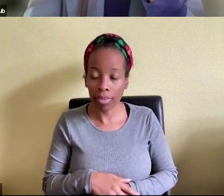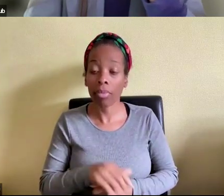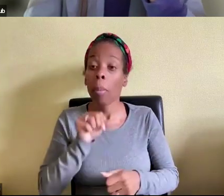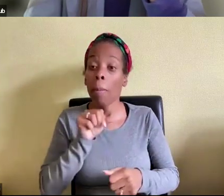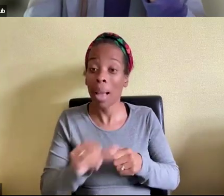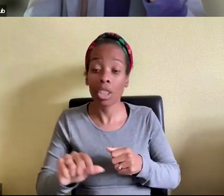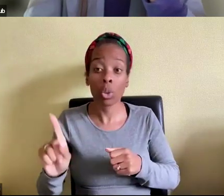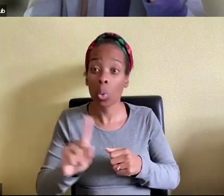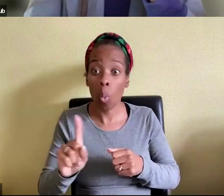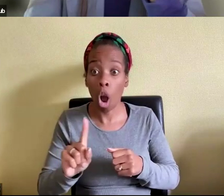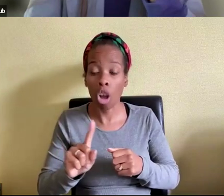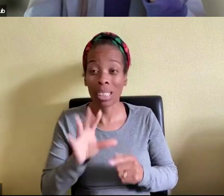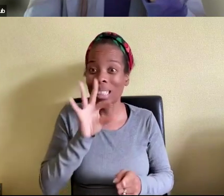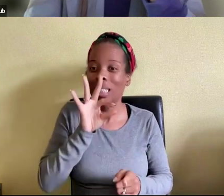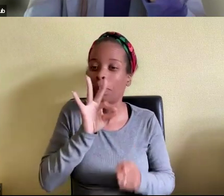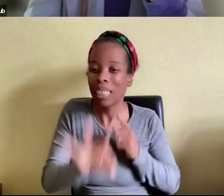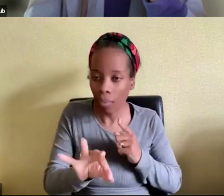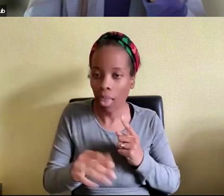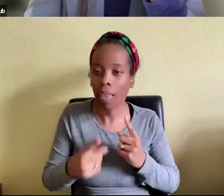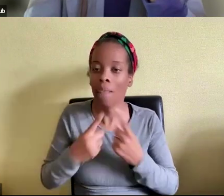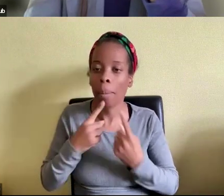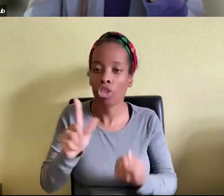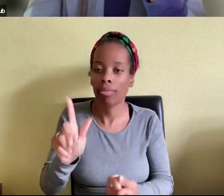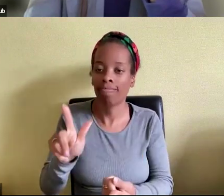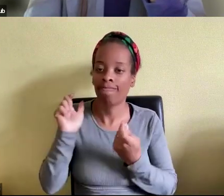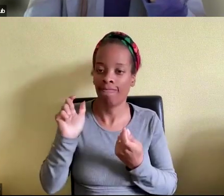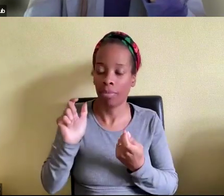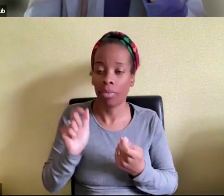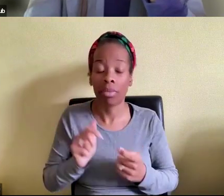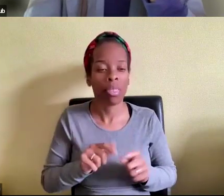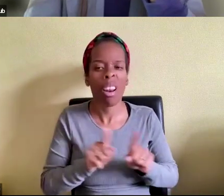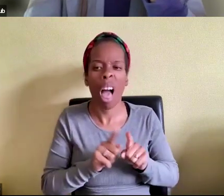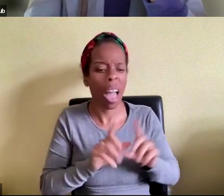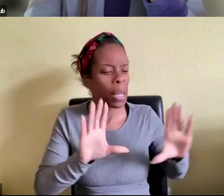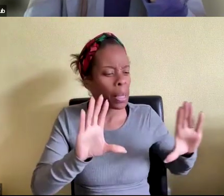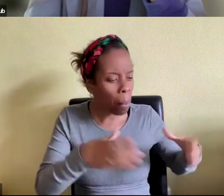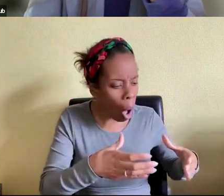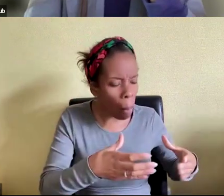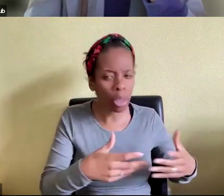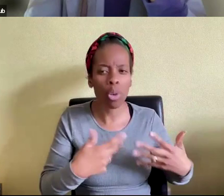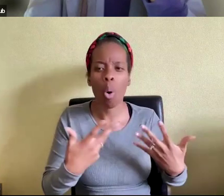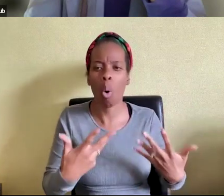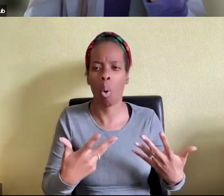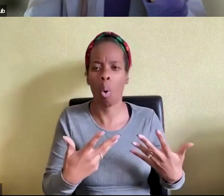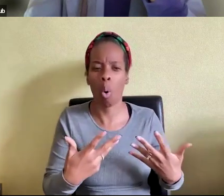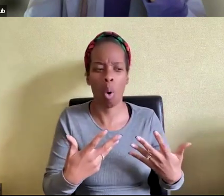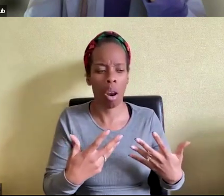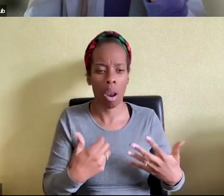department. Especially because if you ask for your name or email address within the entire university it